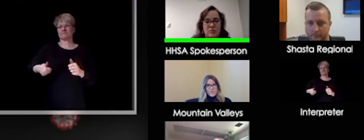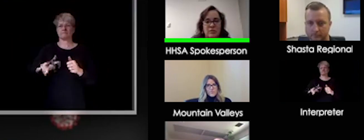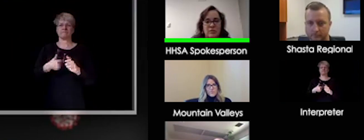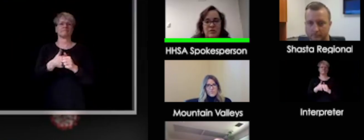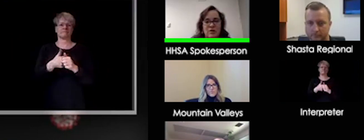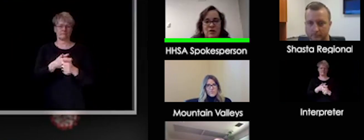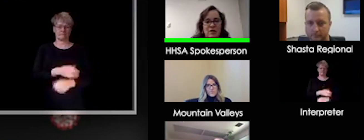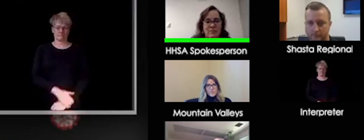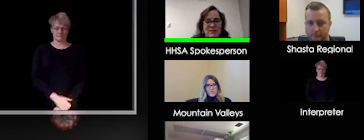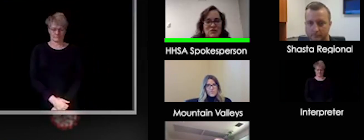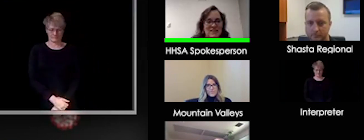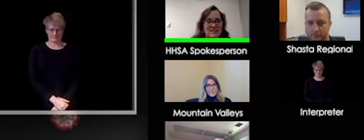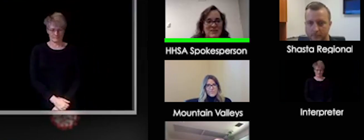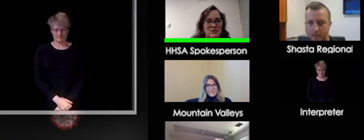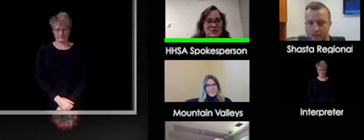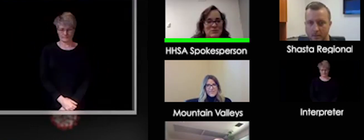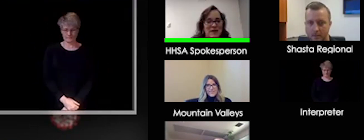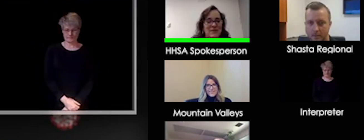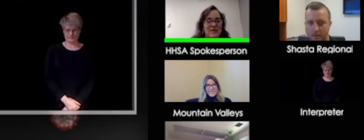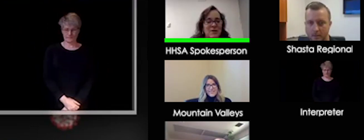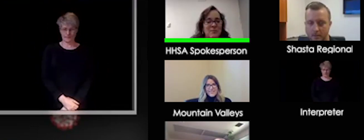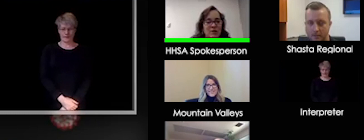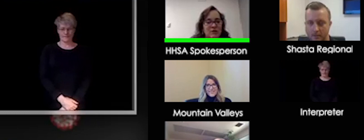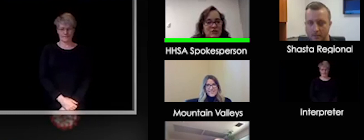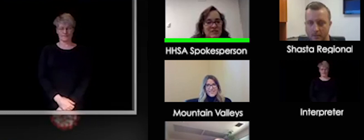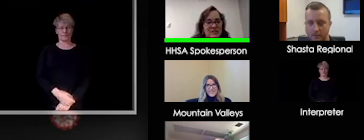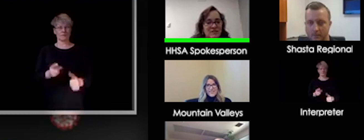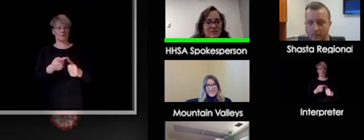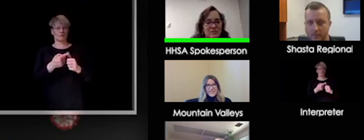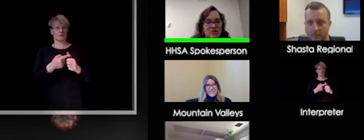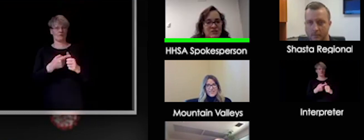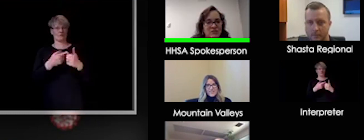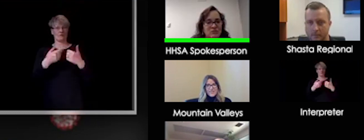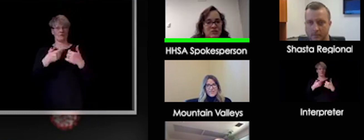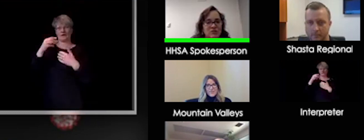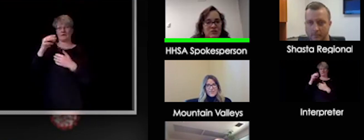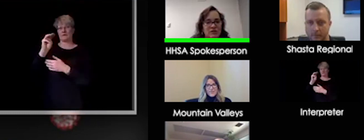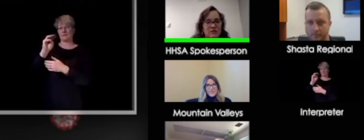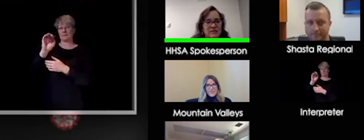I’m just going to go as you are on my screen, we have Mark Mitchelson from Shasta Regional